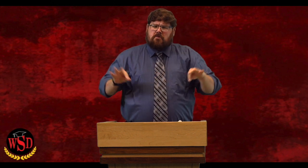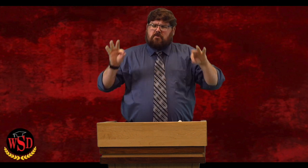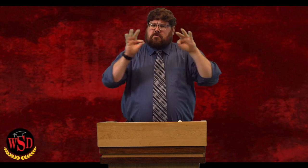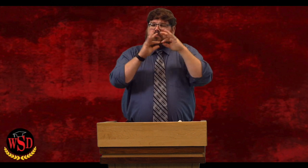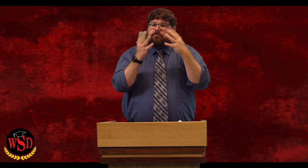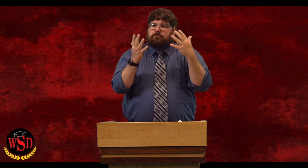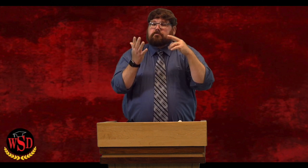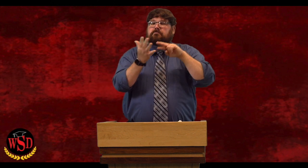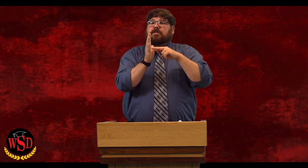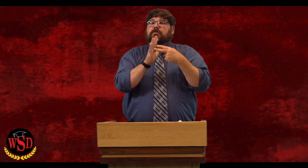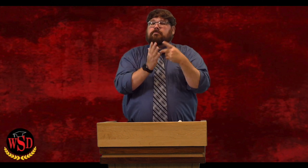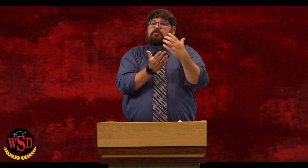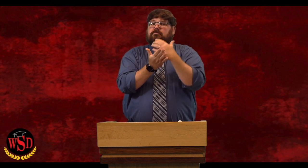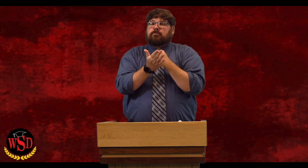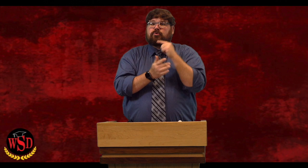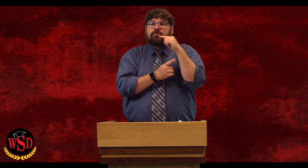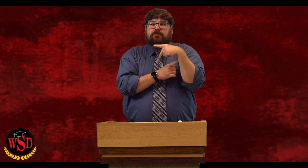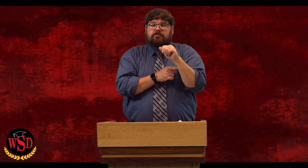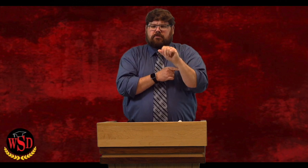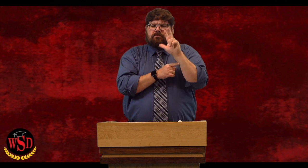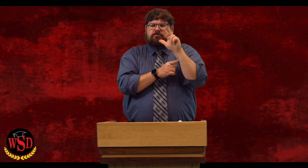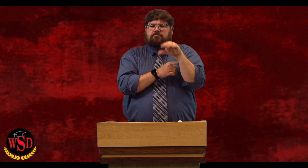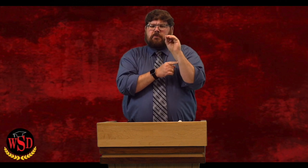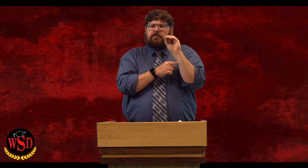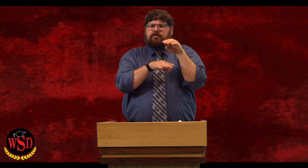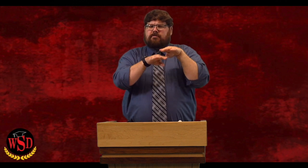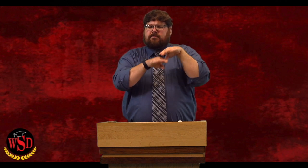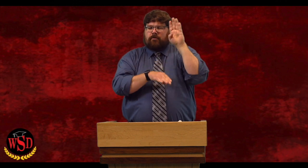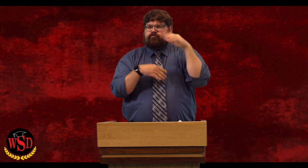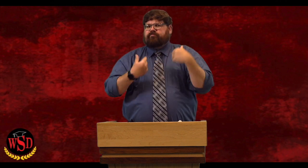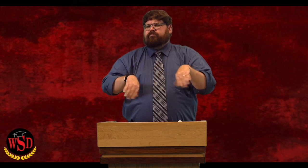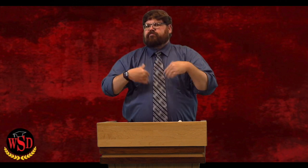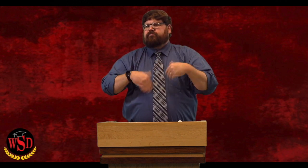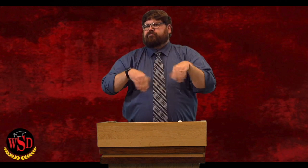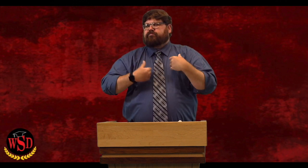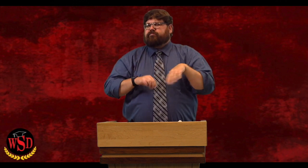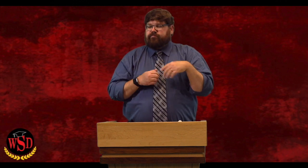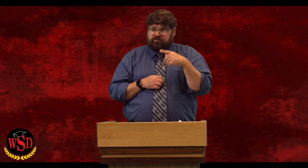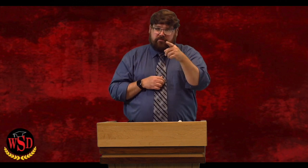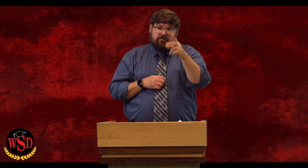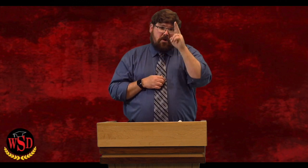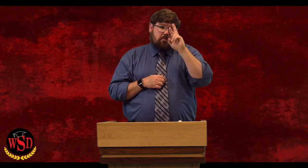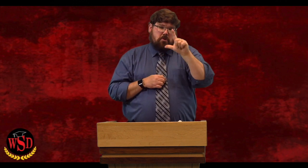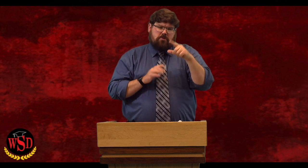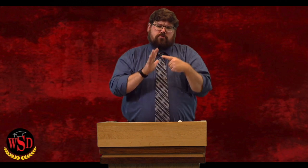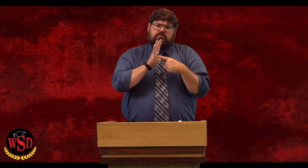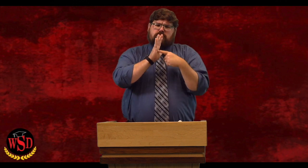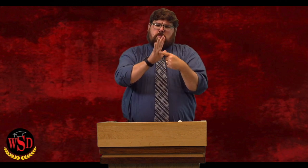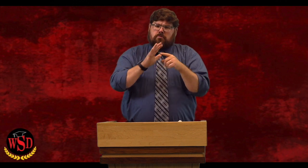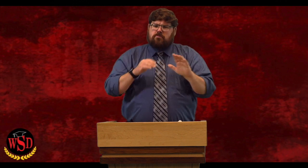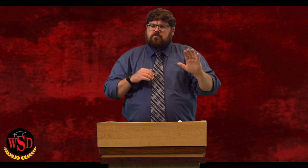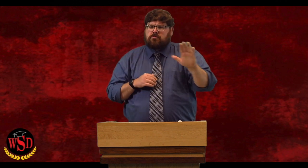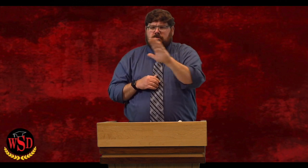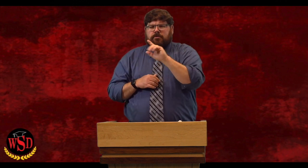To be on the Honor Roll, students must maintain a 3.0 GPA or above. Wow!